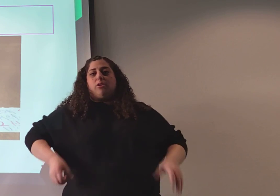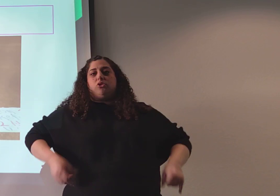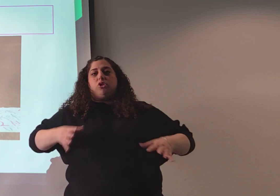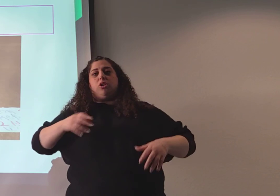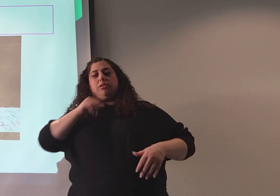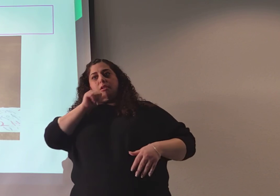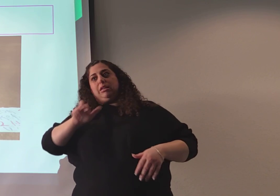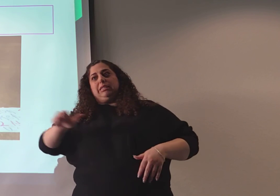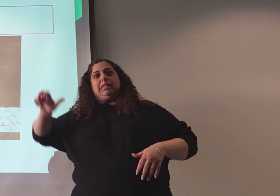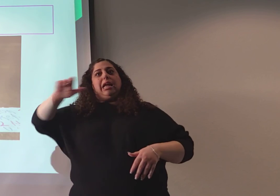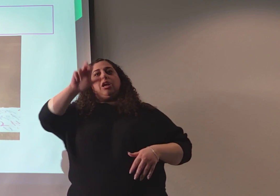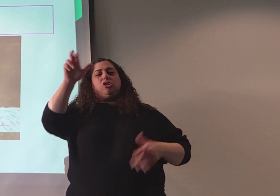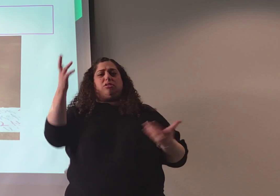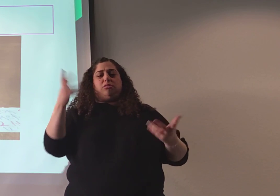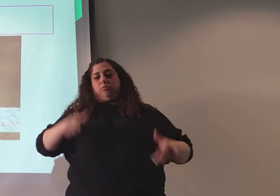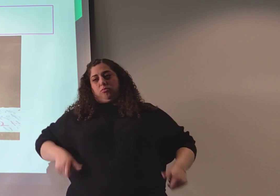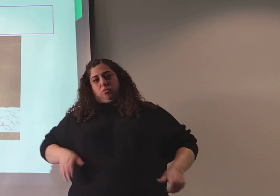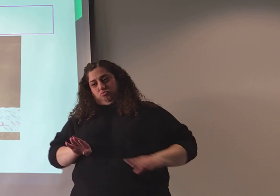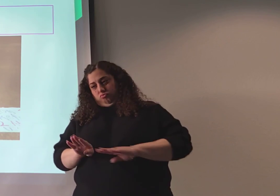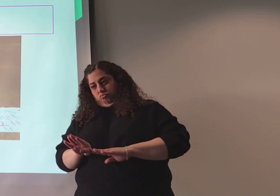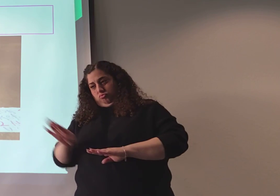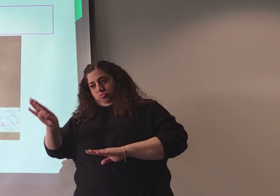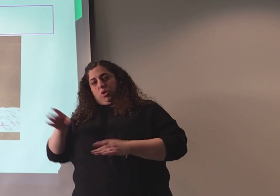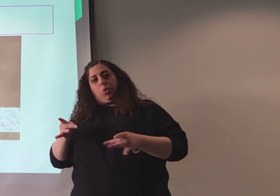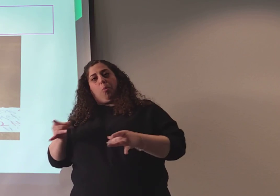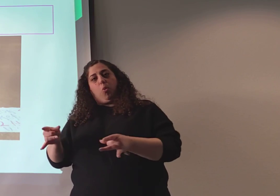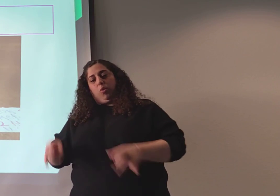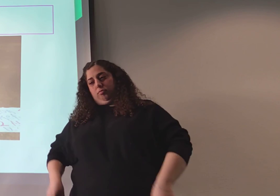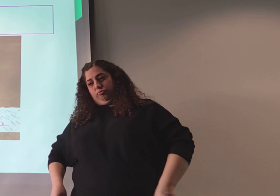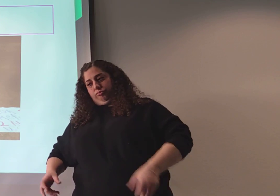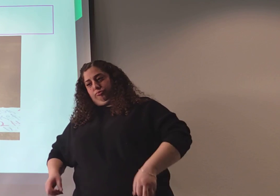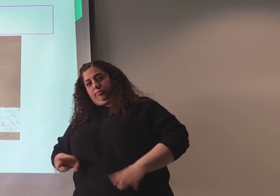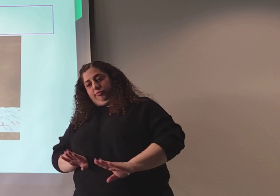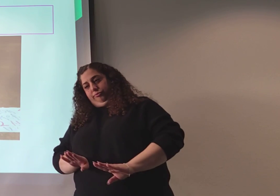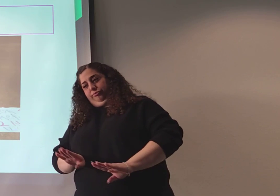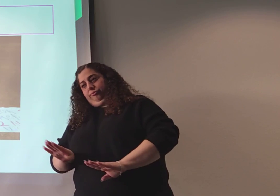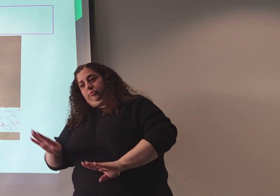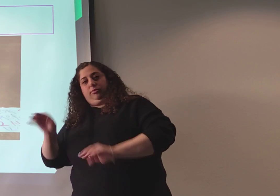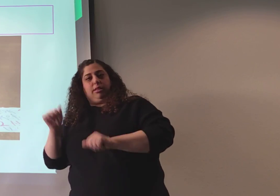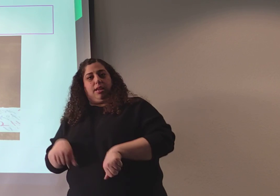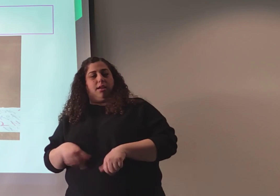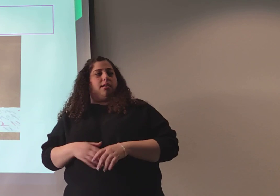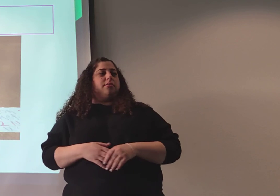would be unreasonable probably. Just throwing it out there, I’m not sure because you have to look at the building and